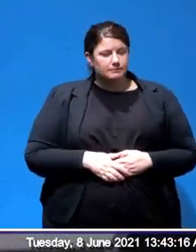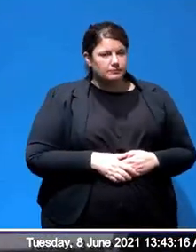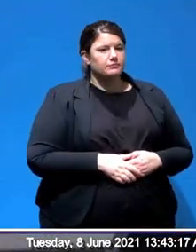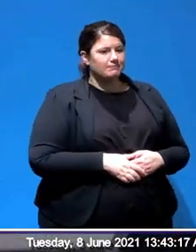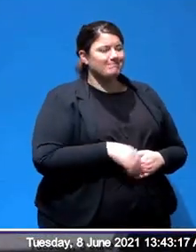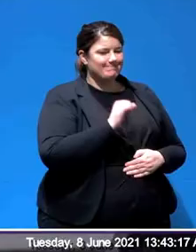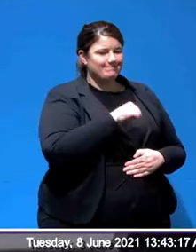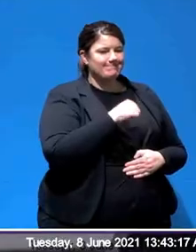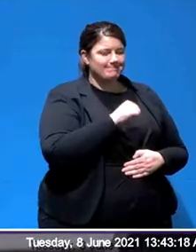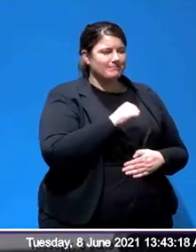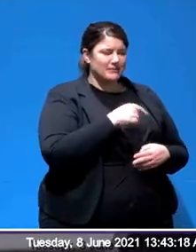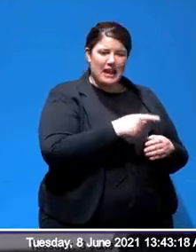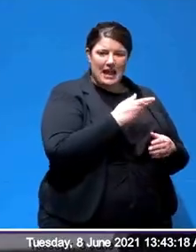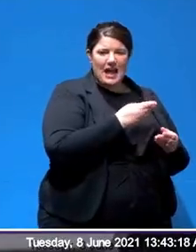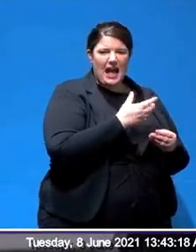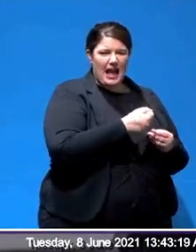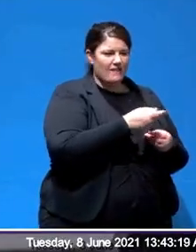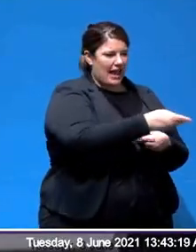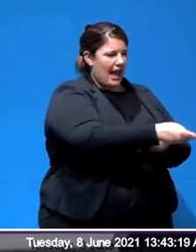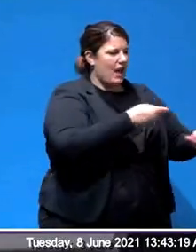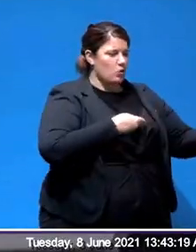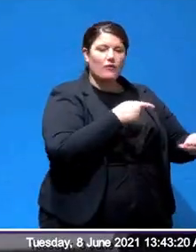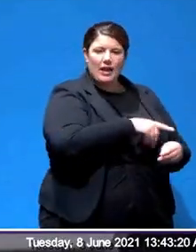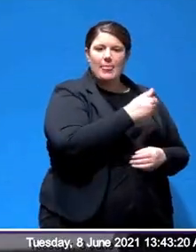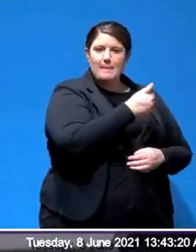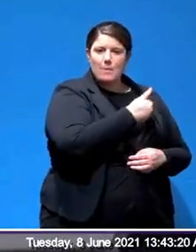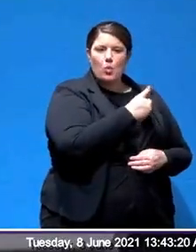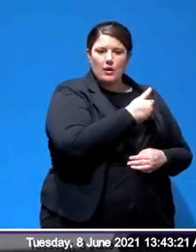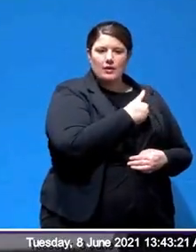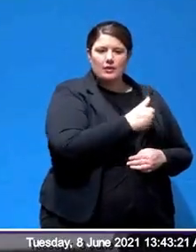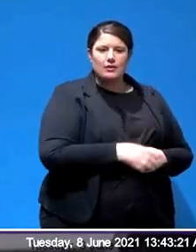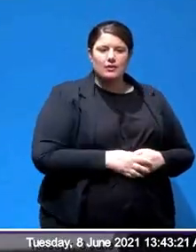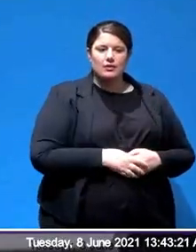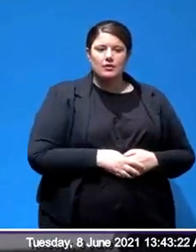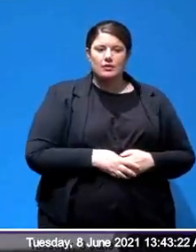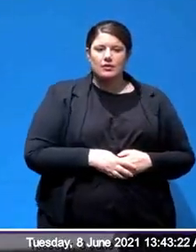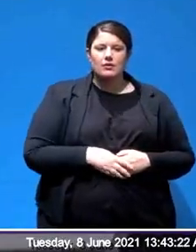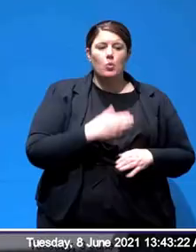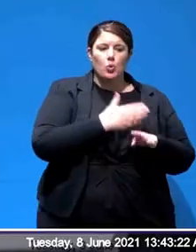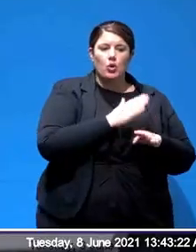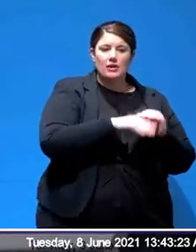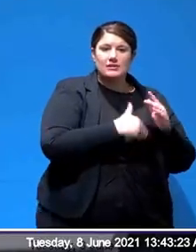So the passive night staff would work until, I think it was 9 o'clock, 8.30 to